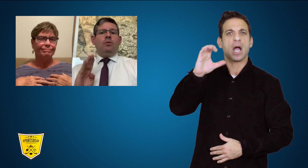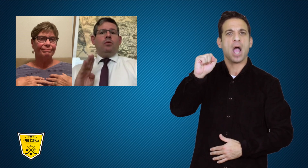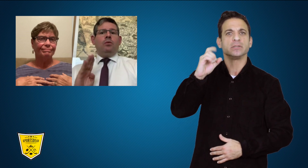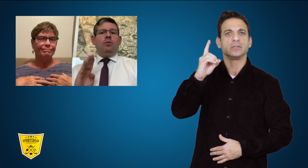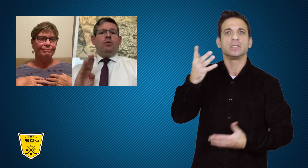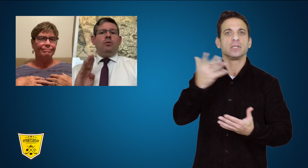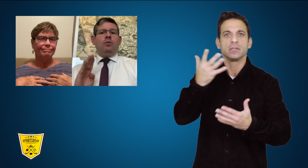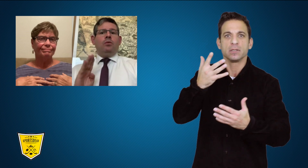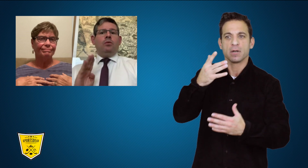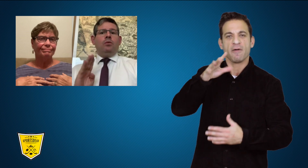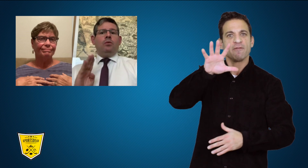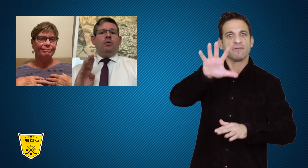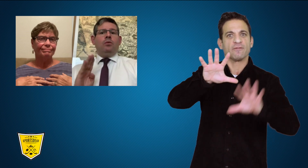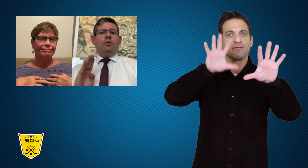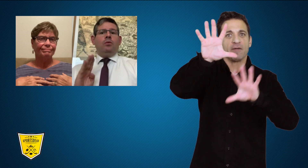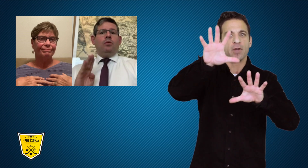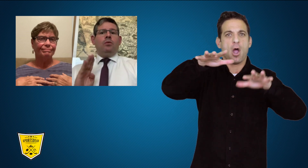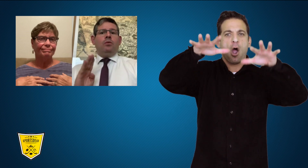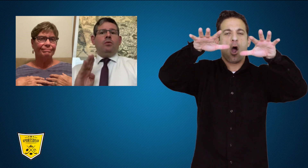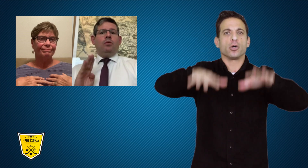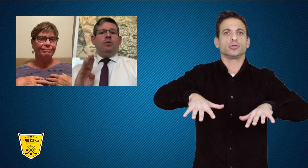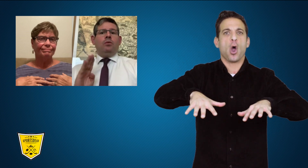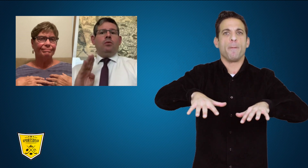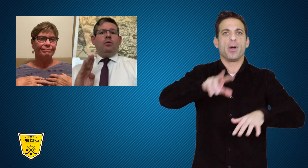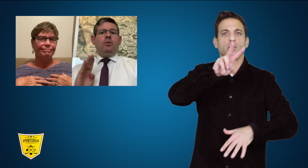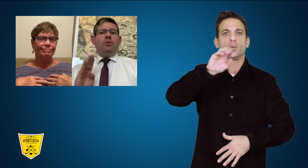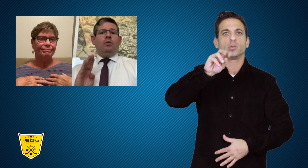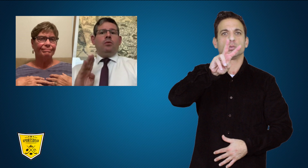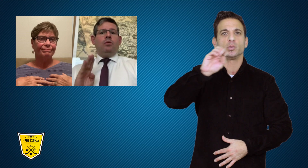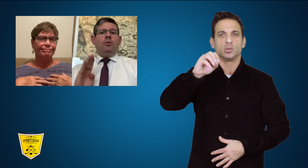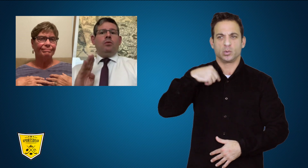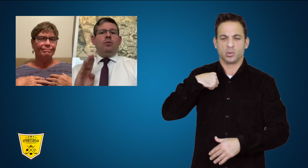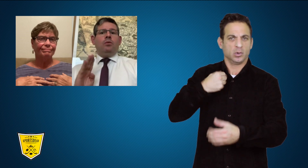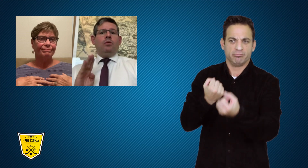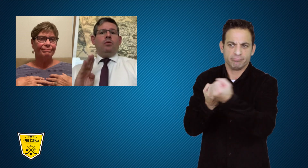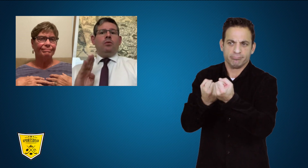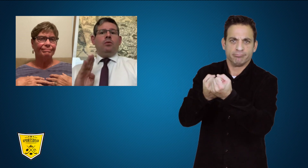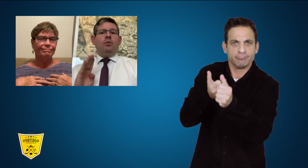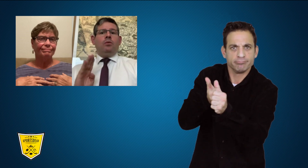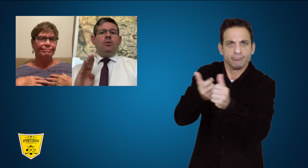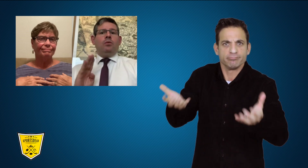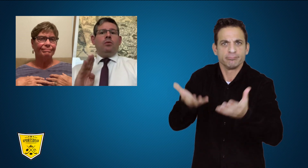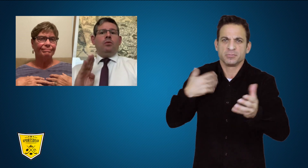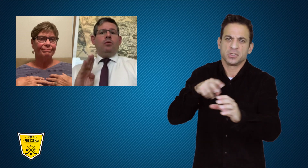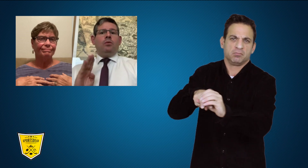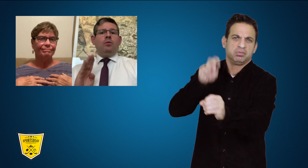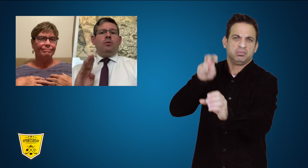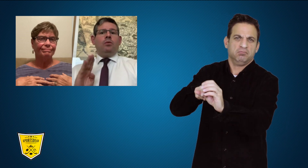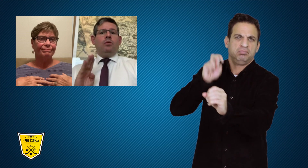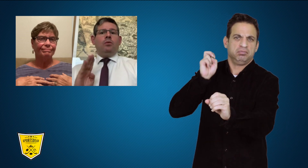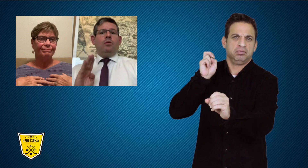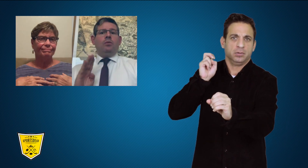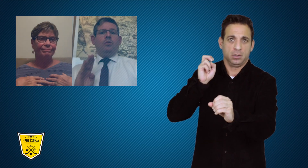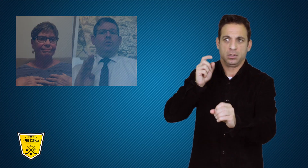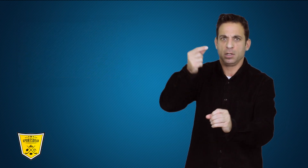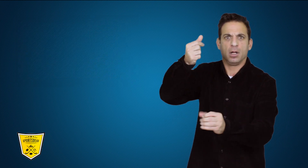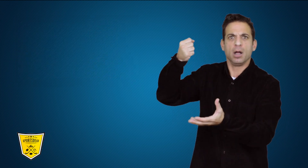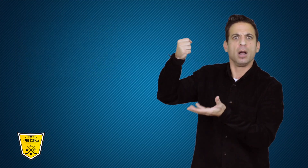to the ICSD on 15 October 2020. With ICSD leadership up in the air and IOC withholding funding to ICSD, what is next?